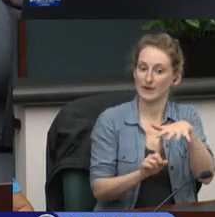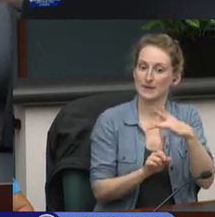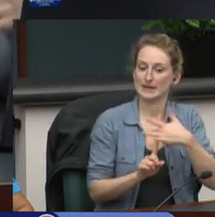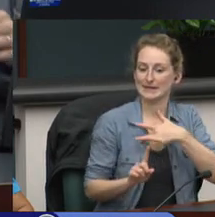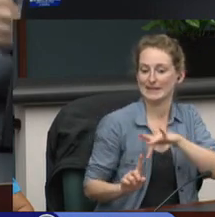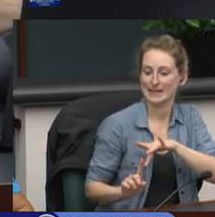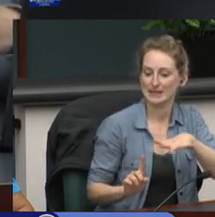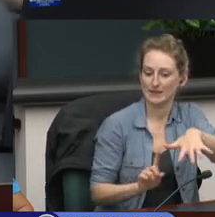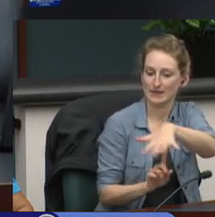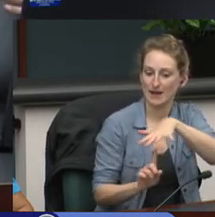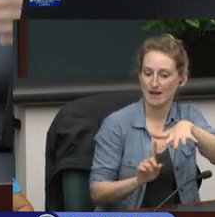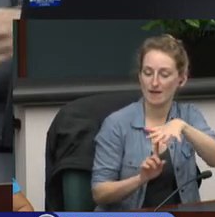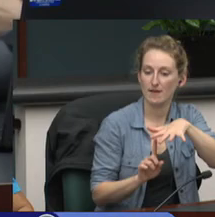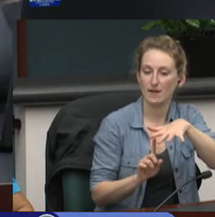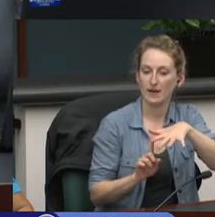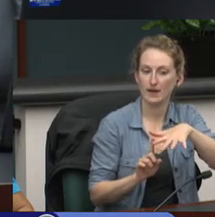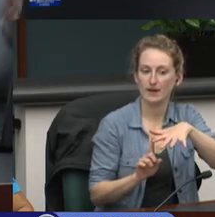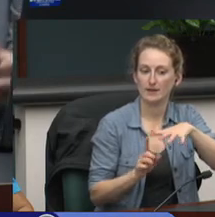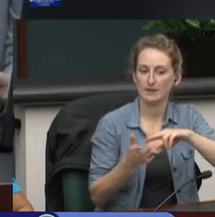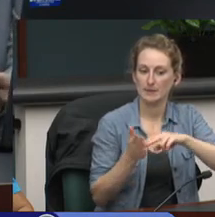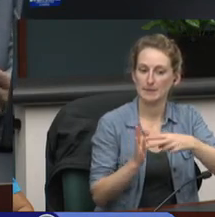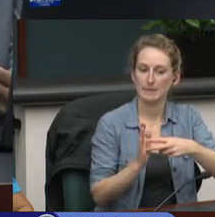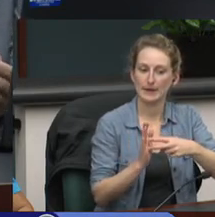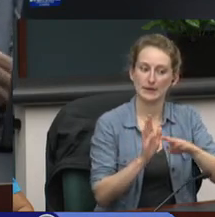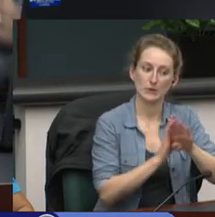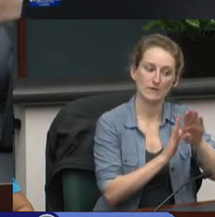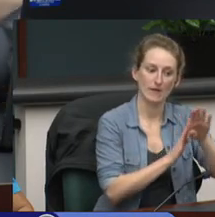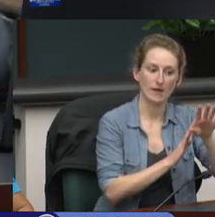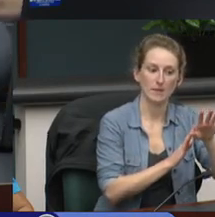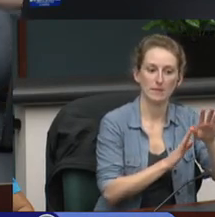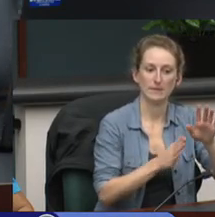able to have development next to that where you wouldn't want a street going